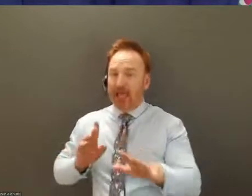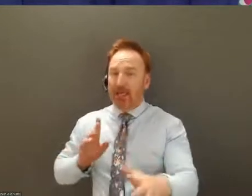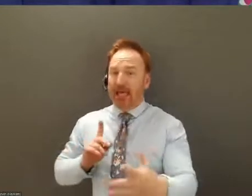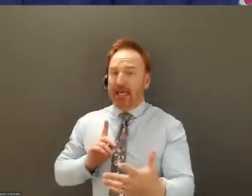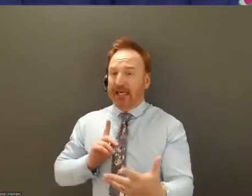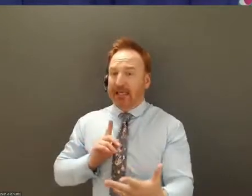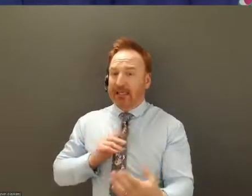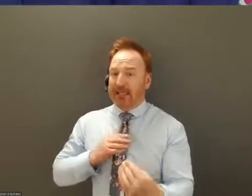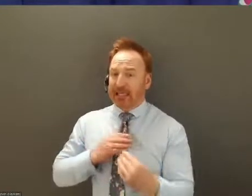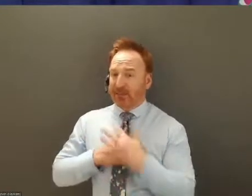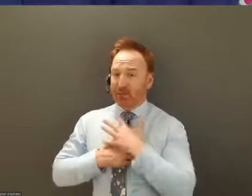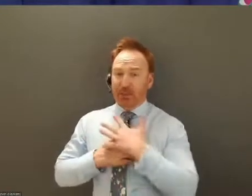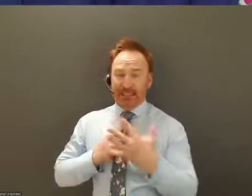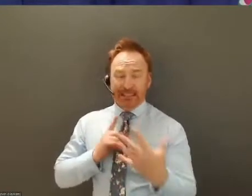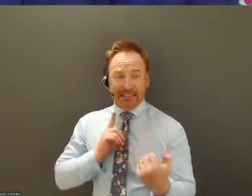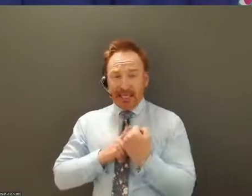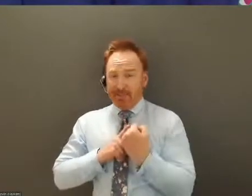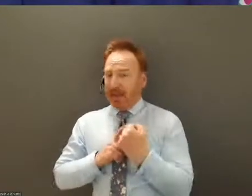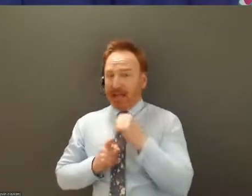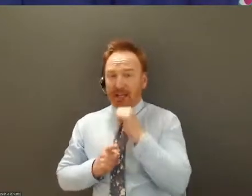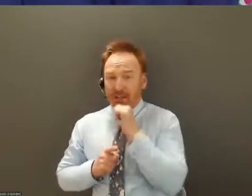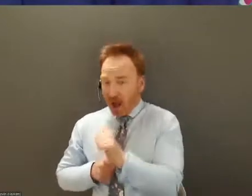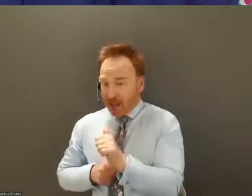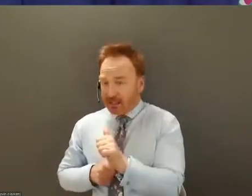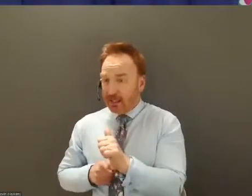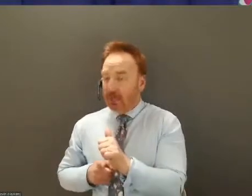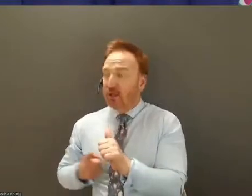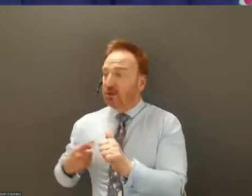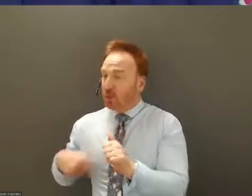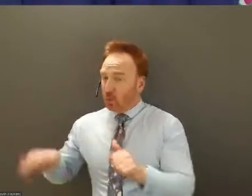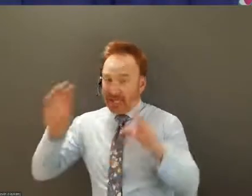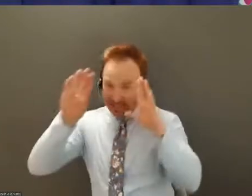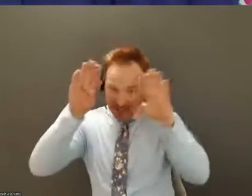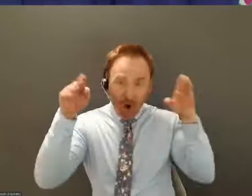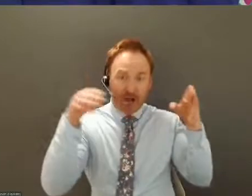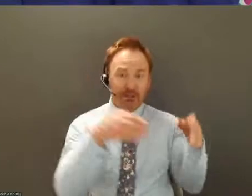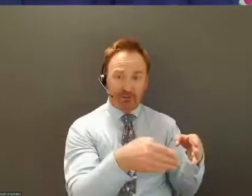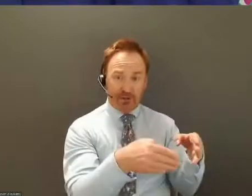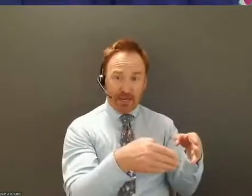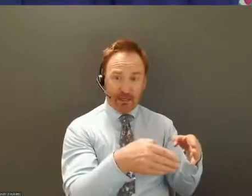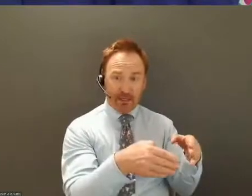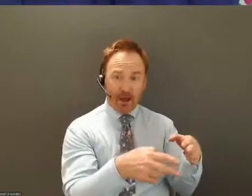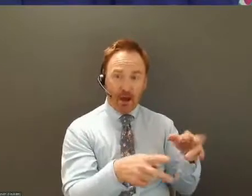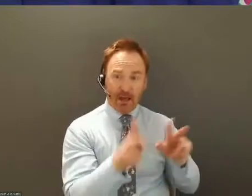They don't sleep and they have been at it for months and I'm